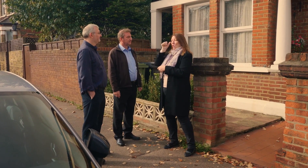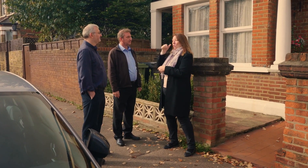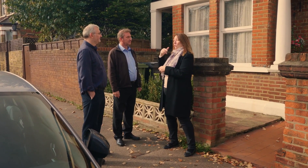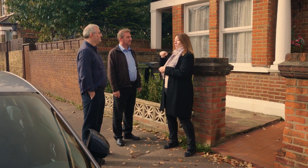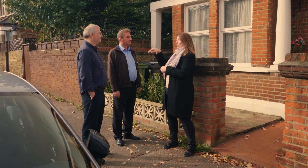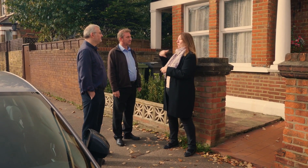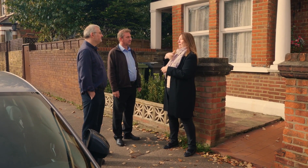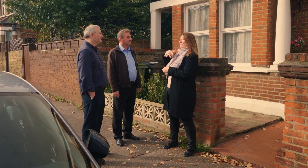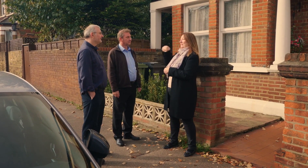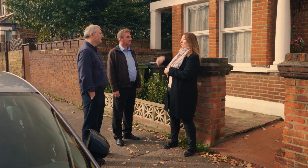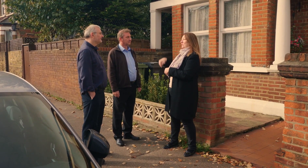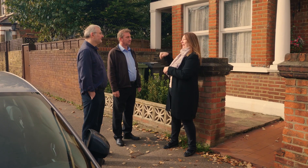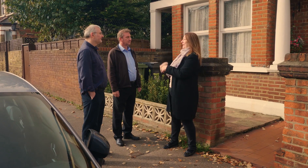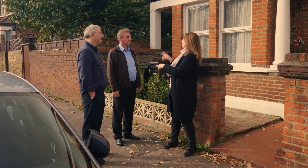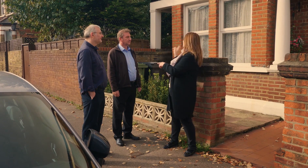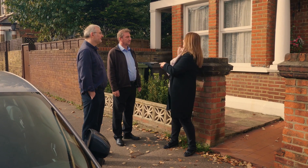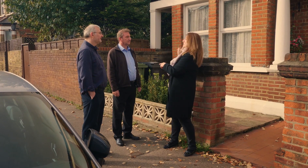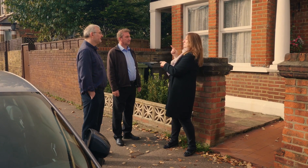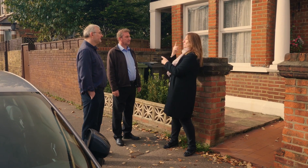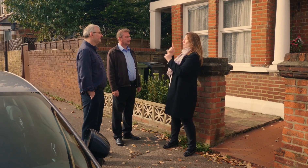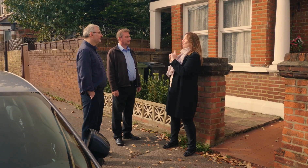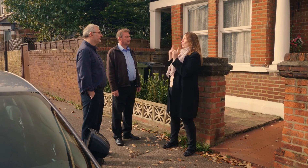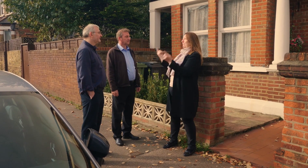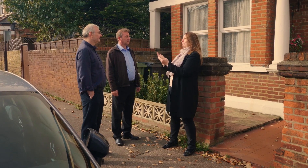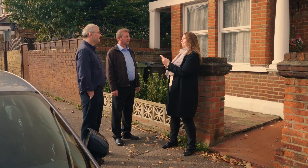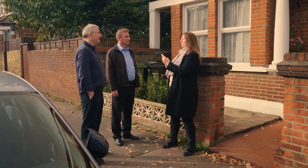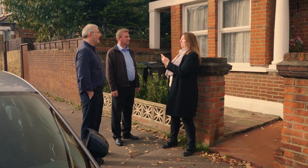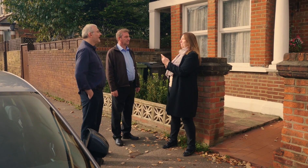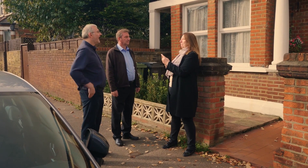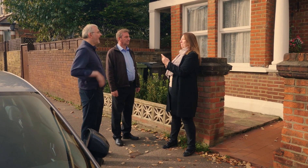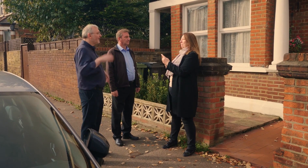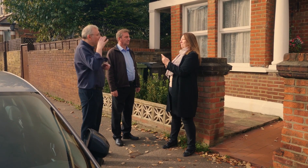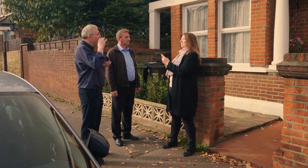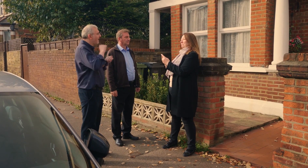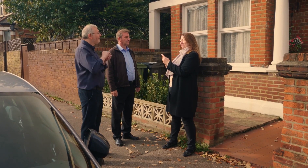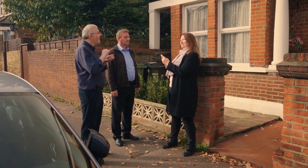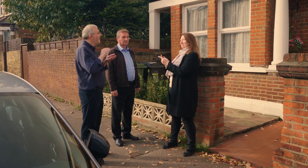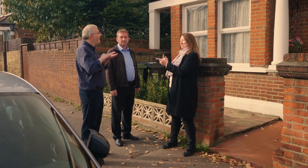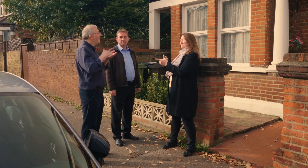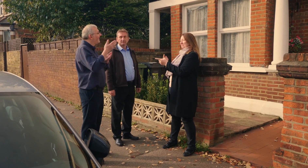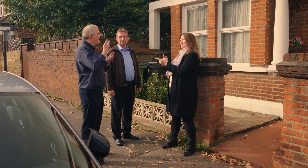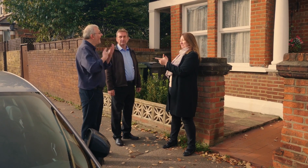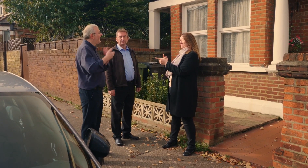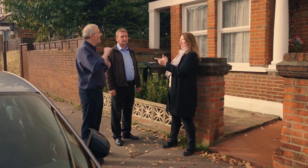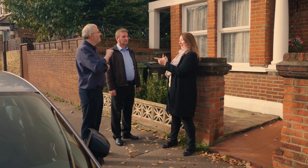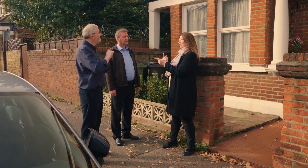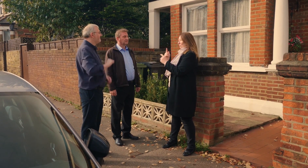You know, we used to all live downstairs. You're right. I remember Mum telling me.